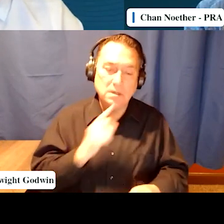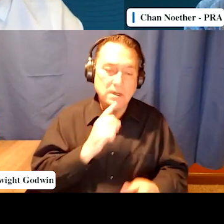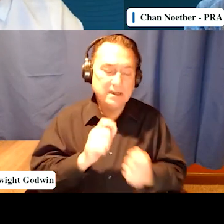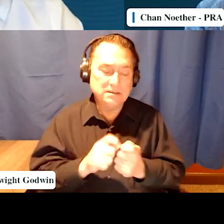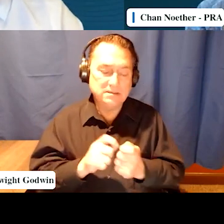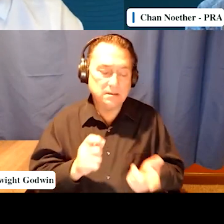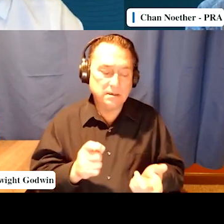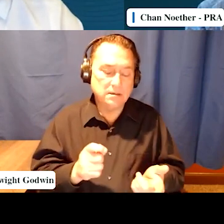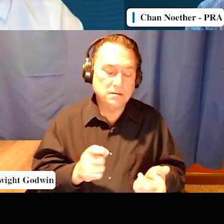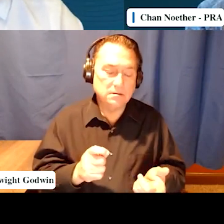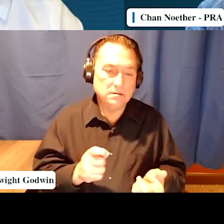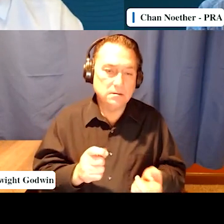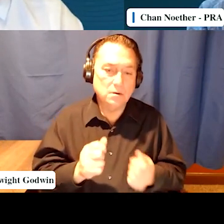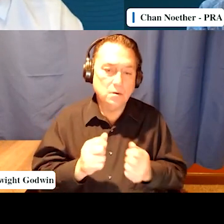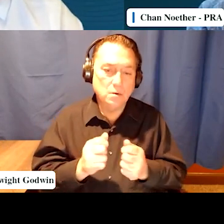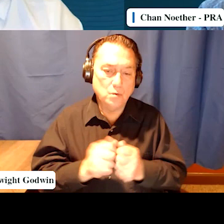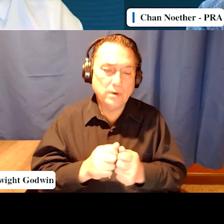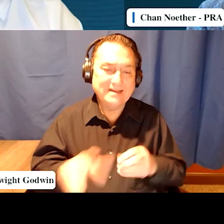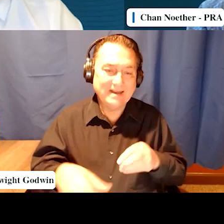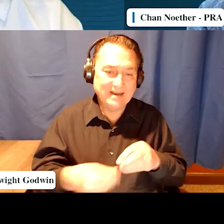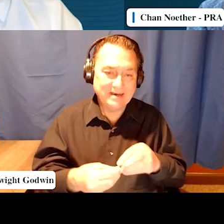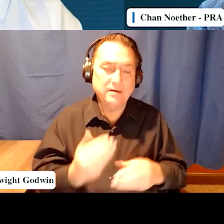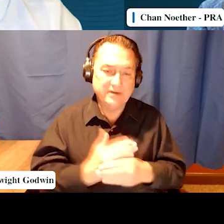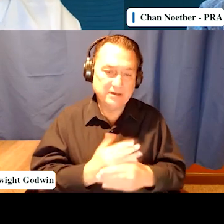like I said, with the addition of Intercept 0, it's really recognizing that